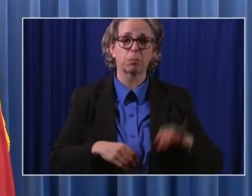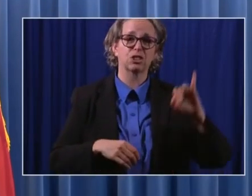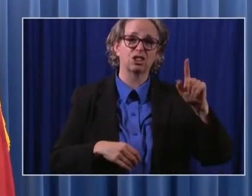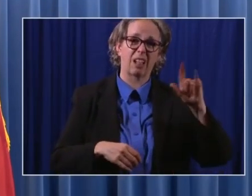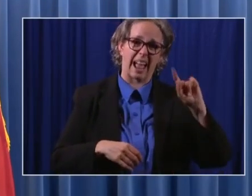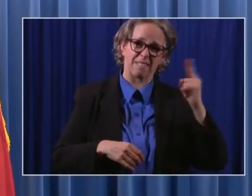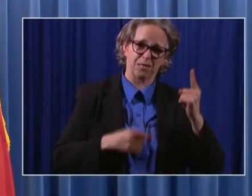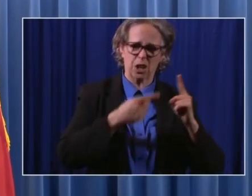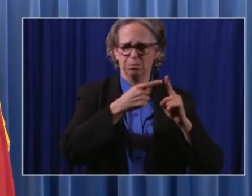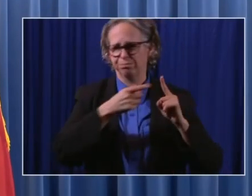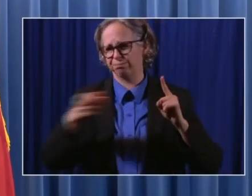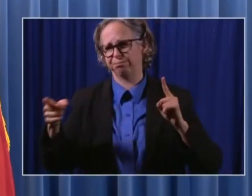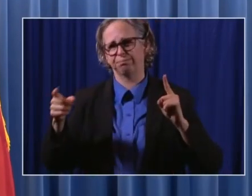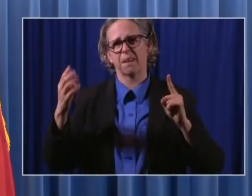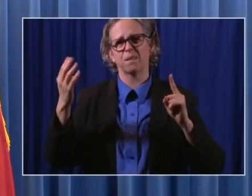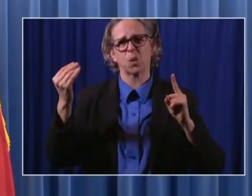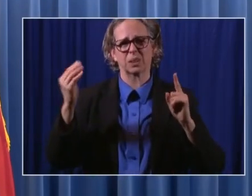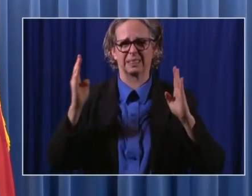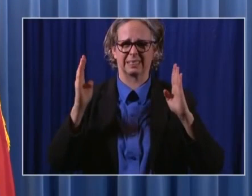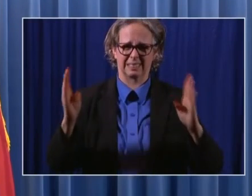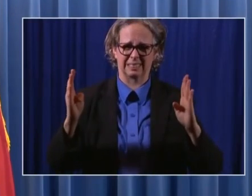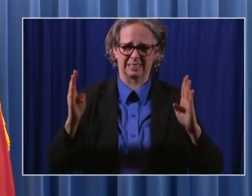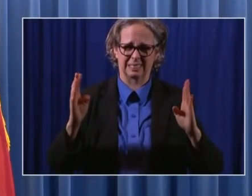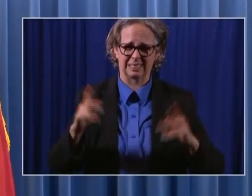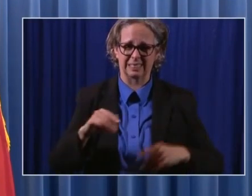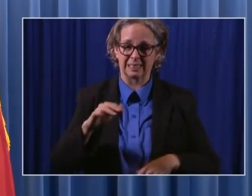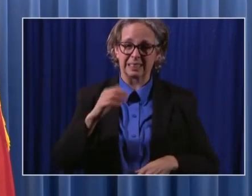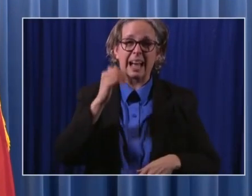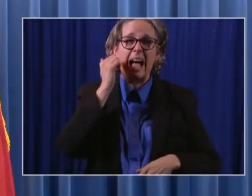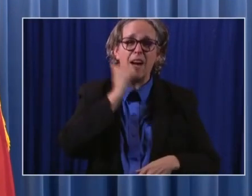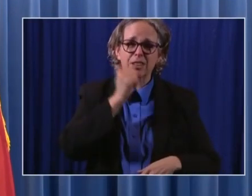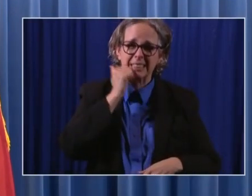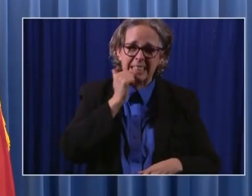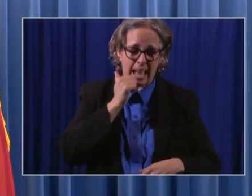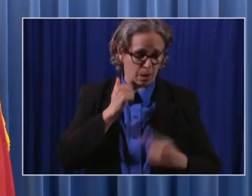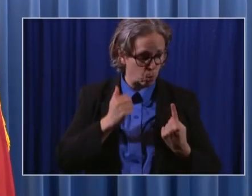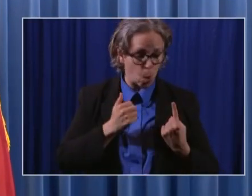INCIDENT COUNTY RATE FOR CORONAVIRUS AS DEFINED BY THE CDC. BETWEEN JULY FIRST AND JULY